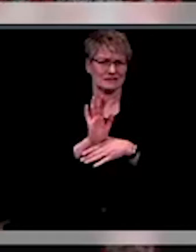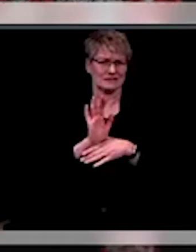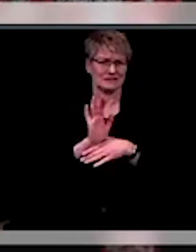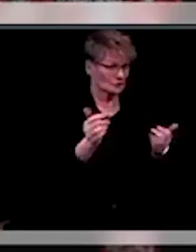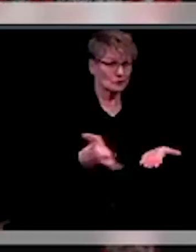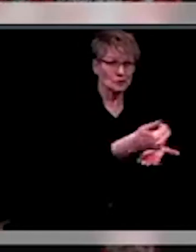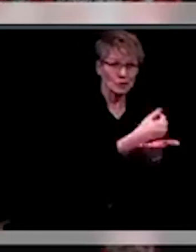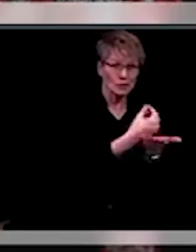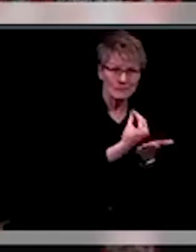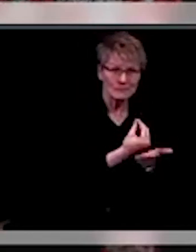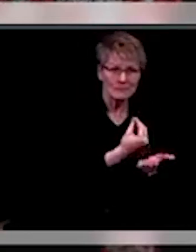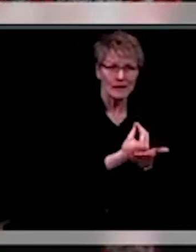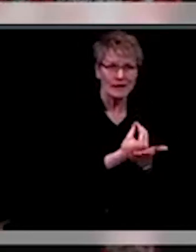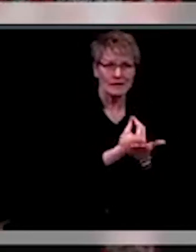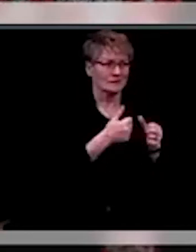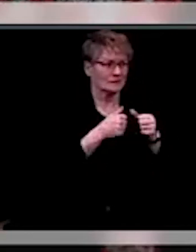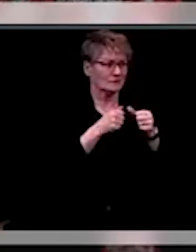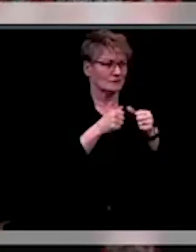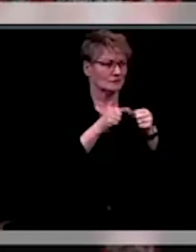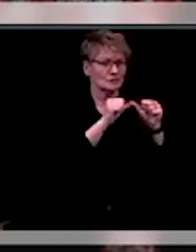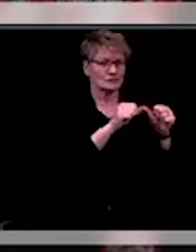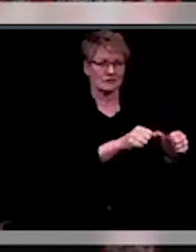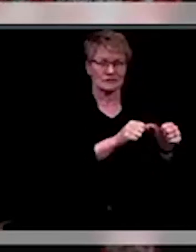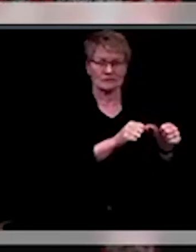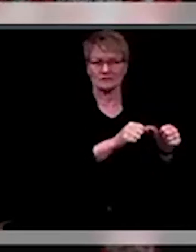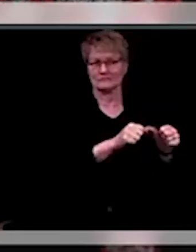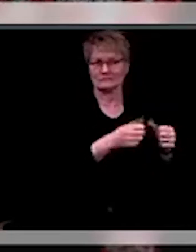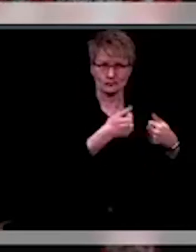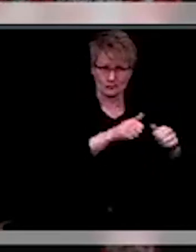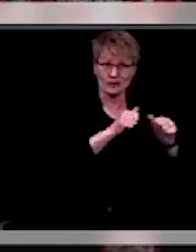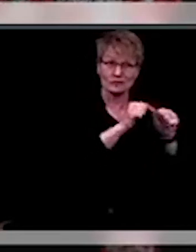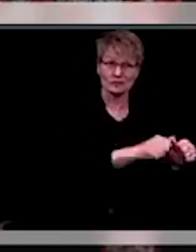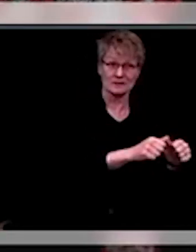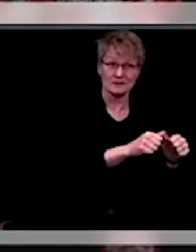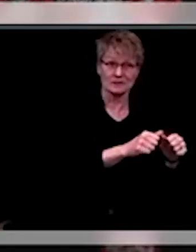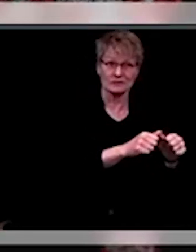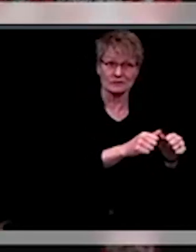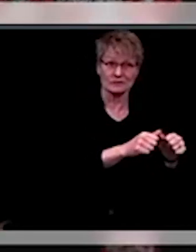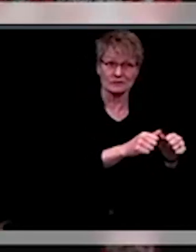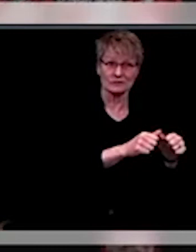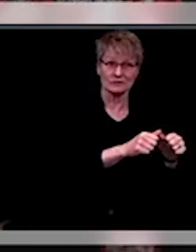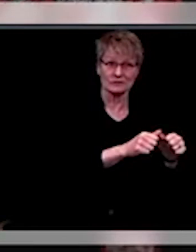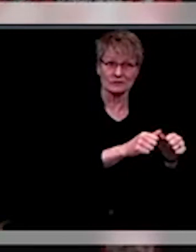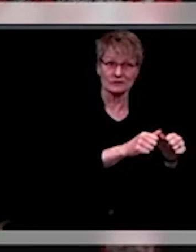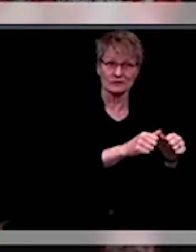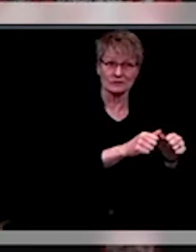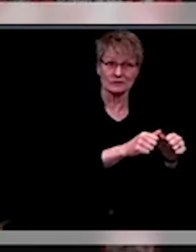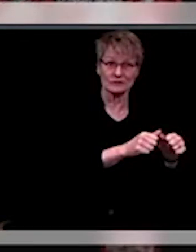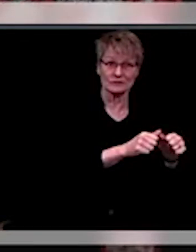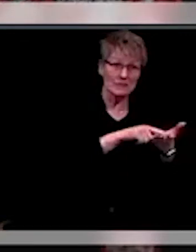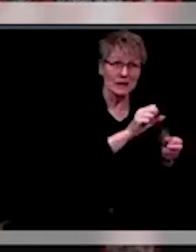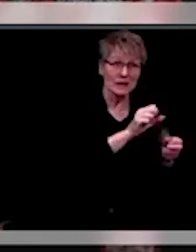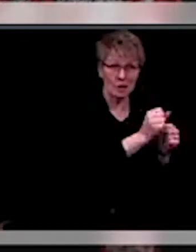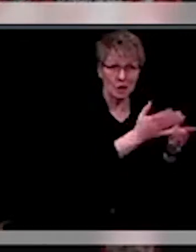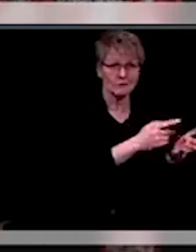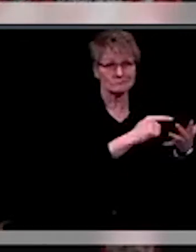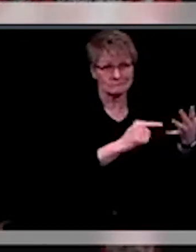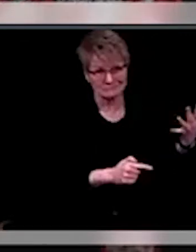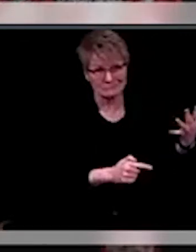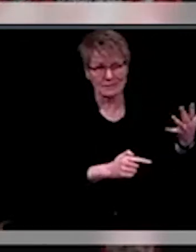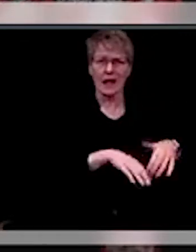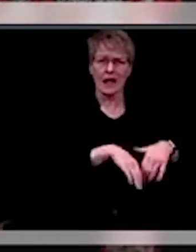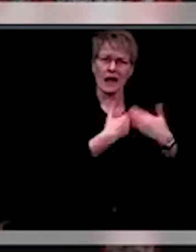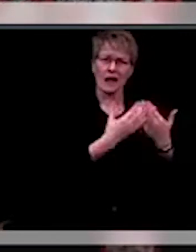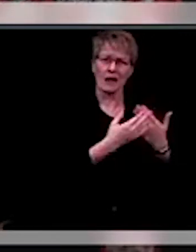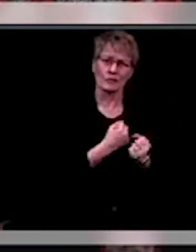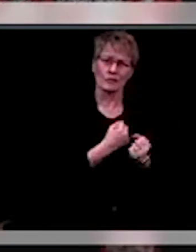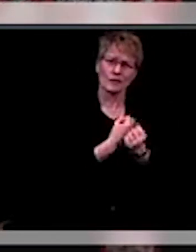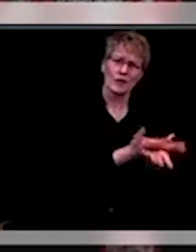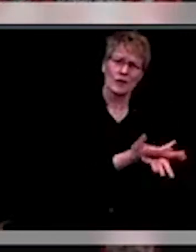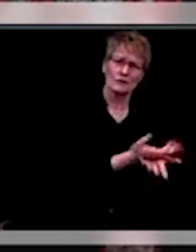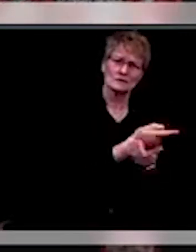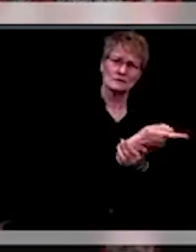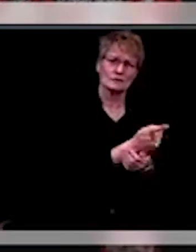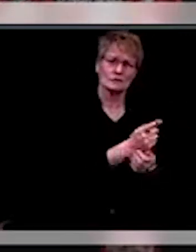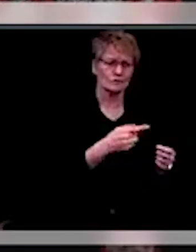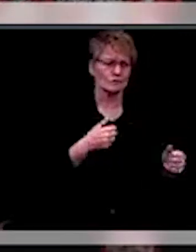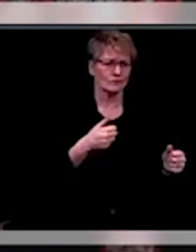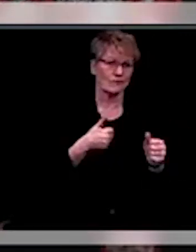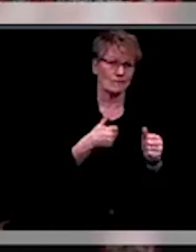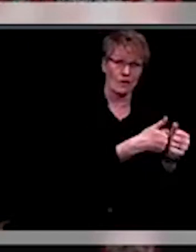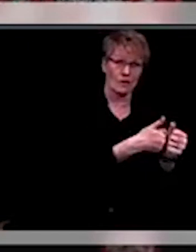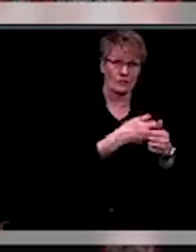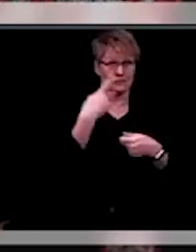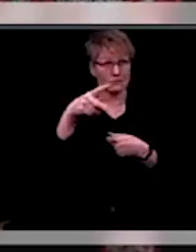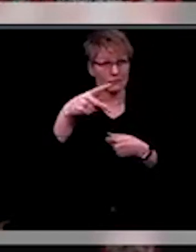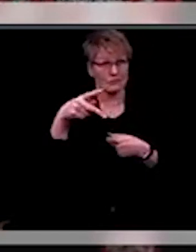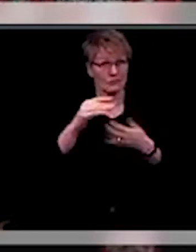What is there that will make businesses comply with the purple tier restrictions?